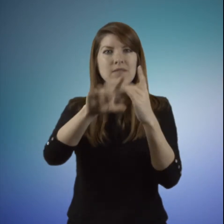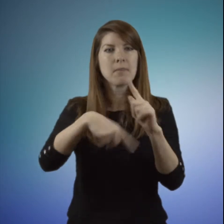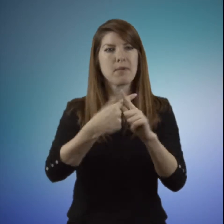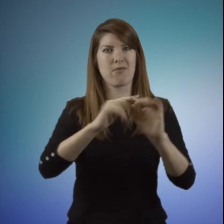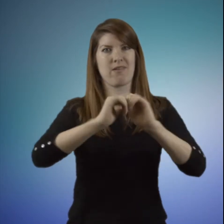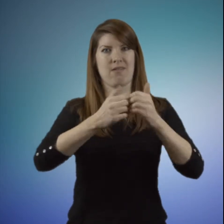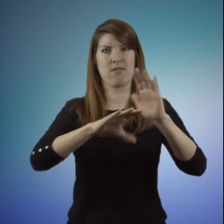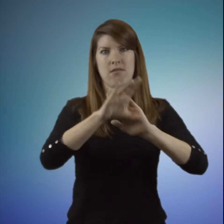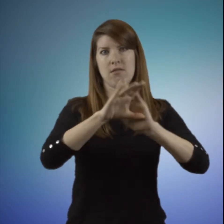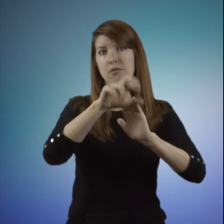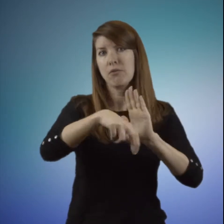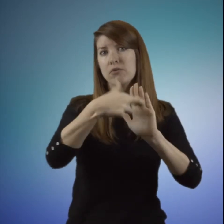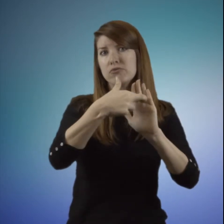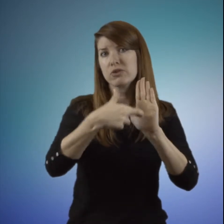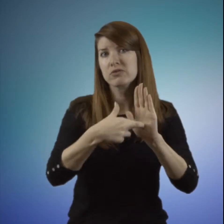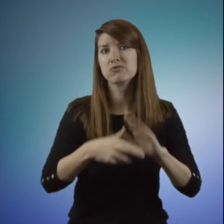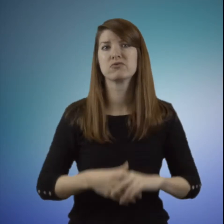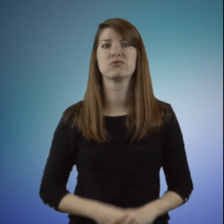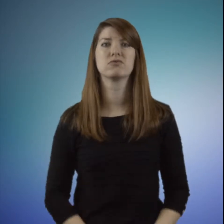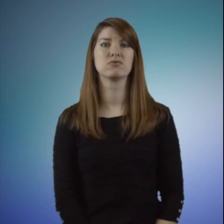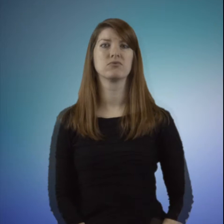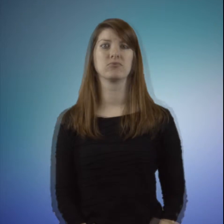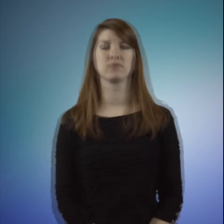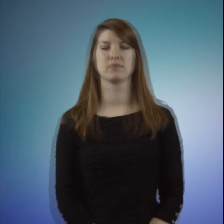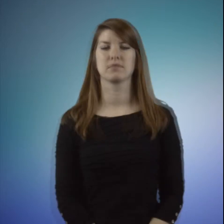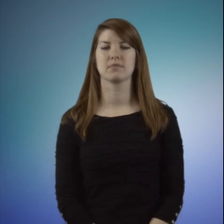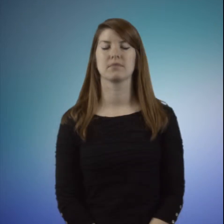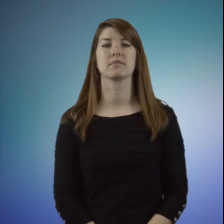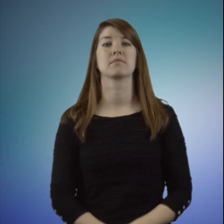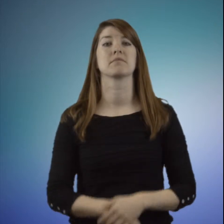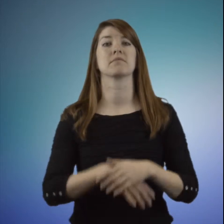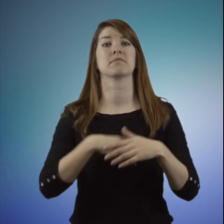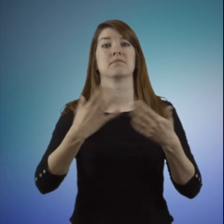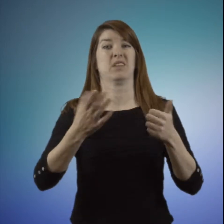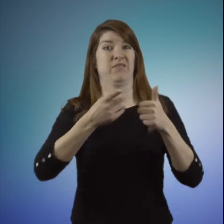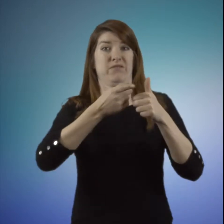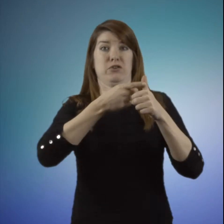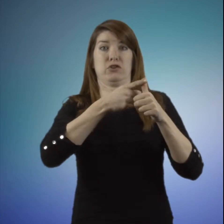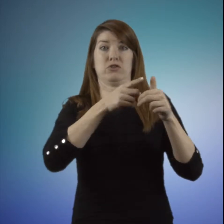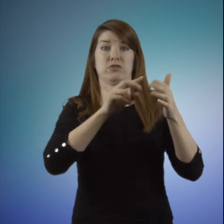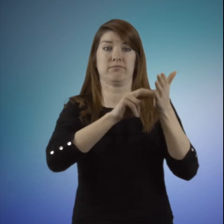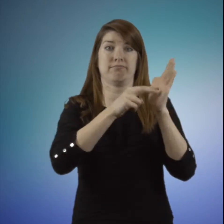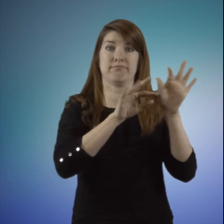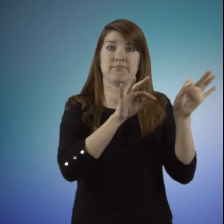in how these regulations are developed. So, the first definition we're going to address is evaluation.